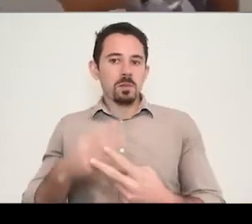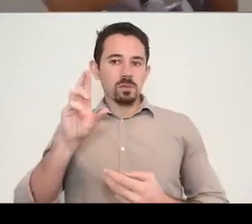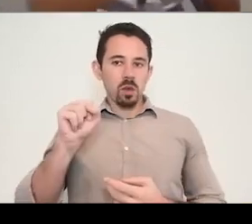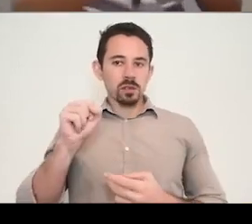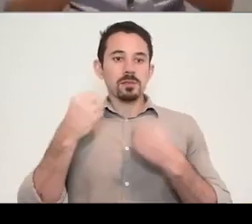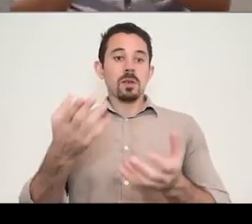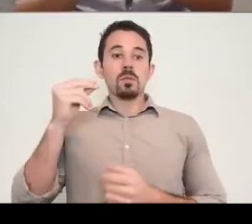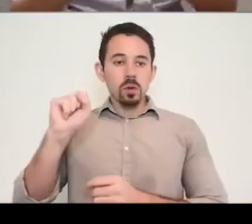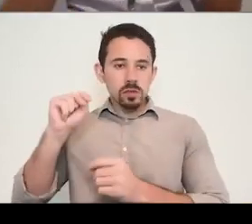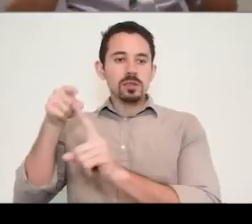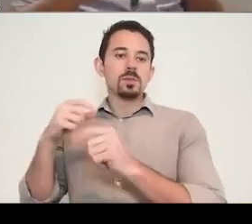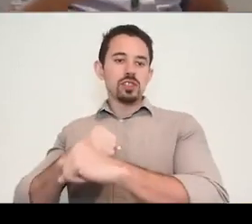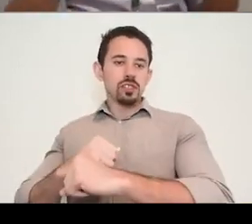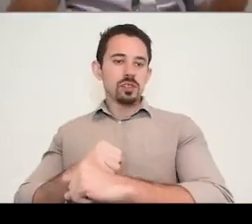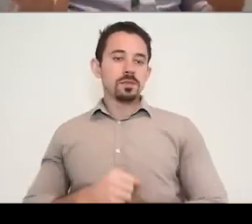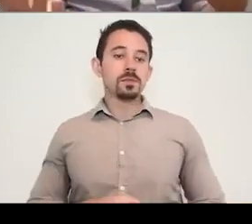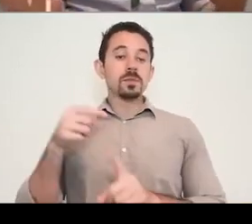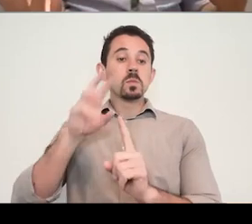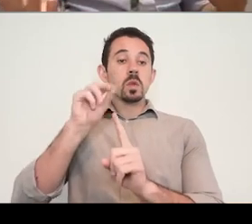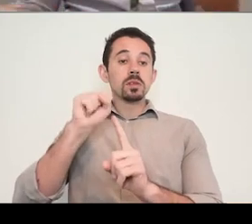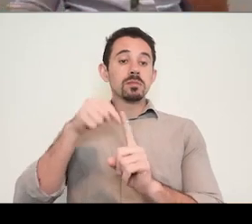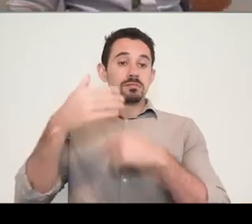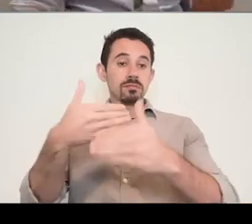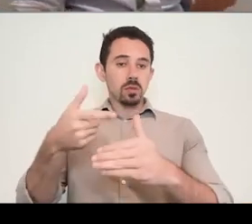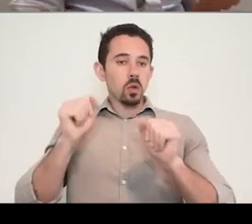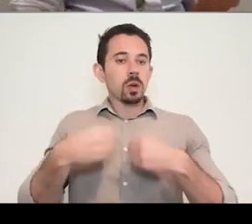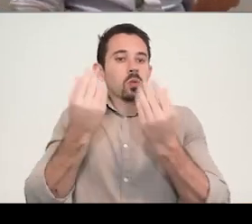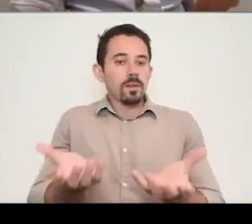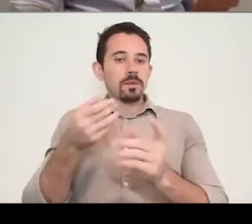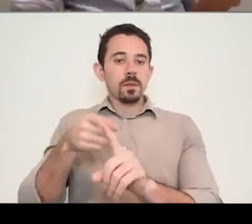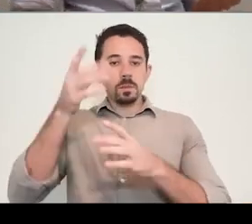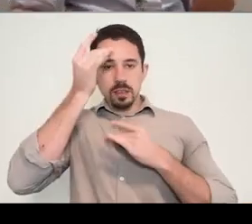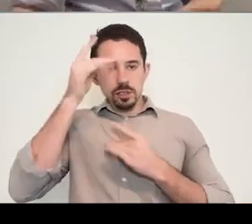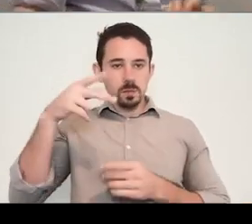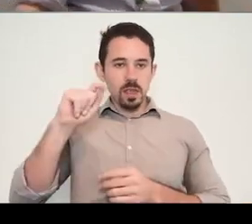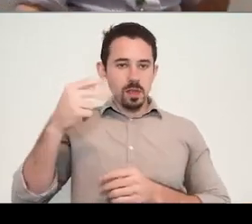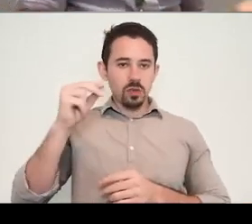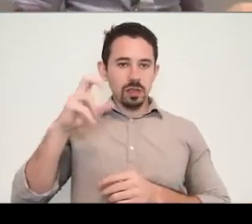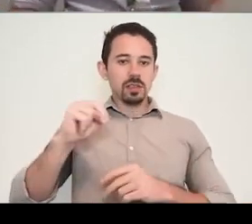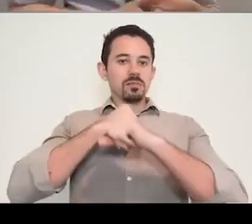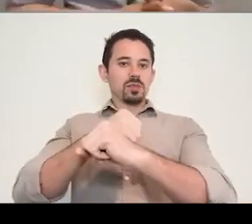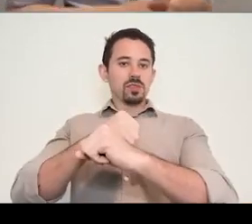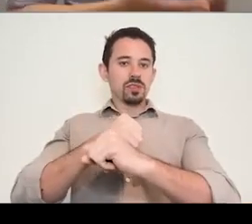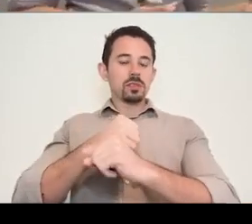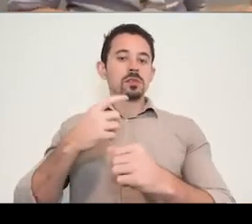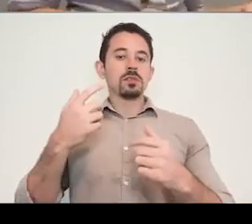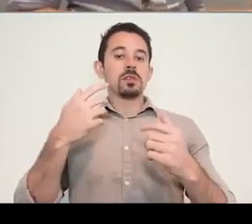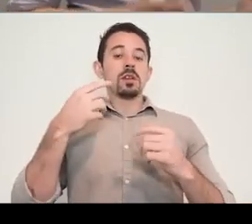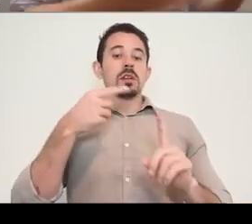trap ROS and provide the host protection. Now this ROS sequestration could also provide the